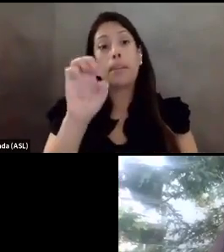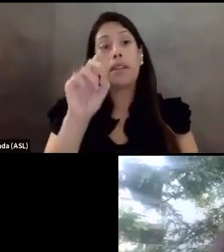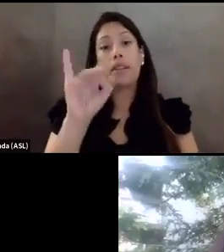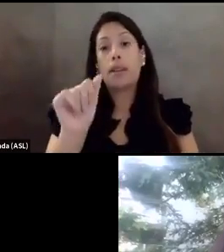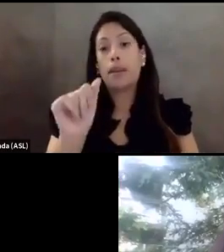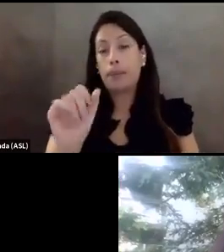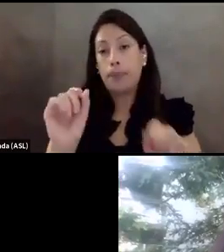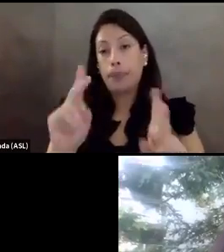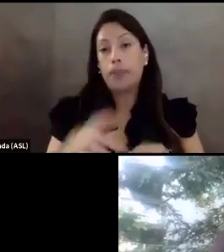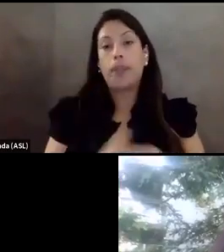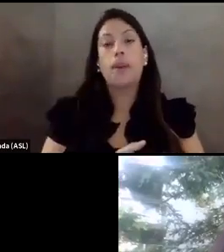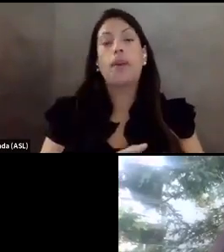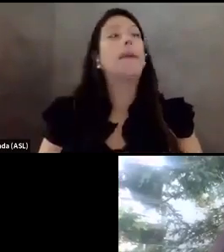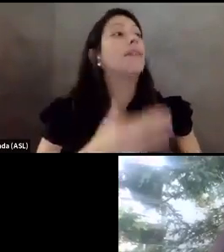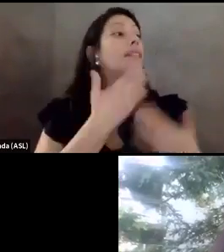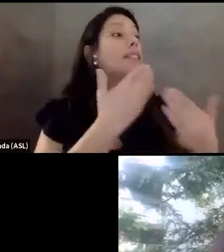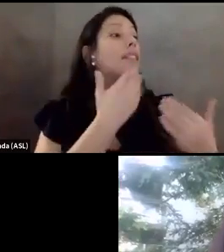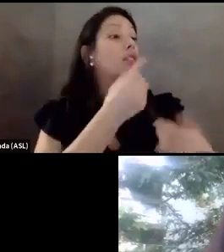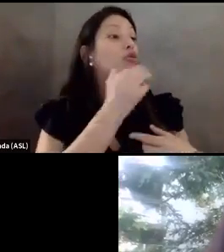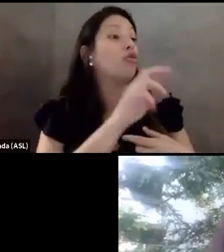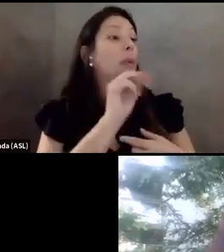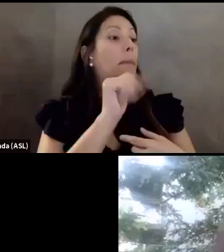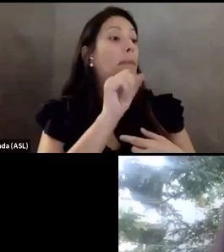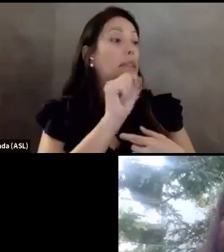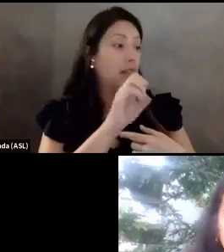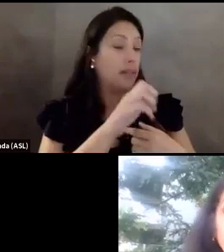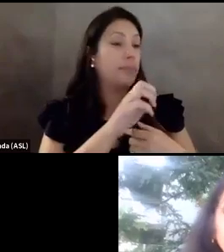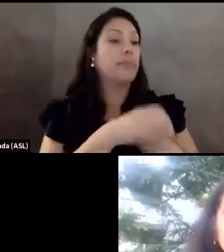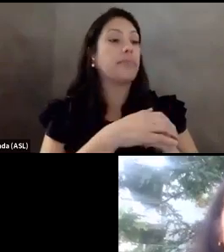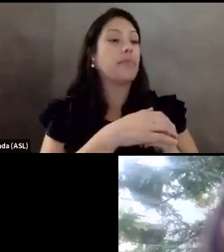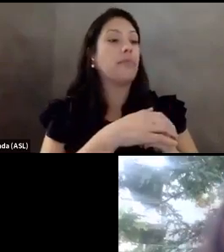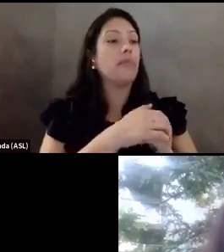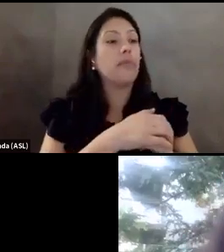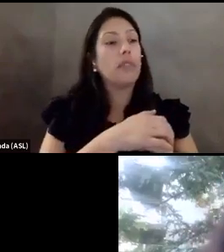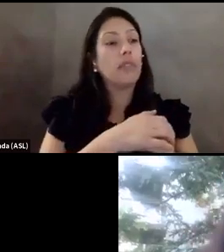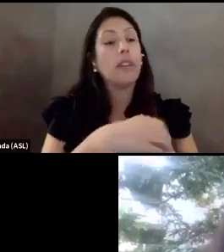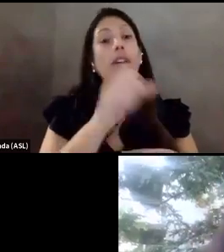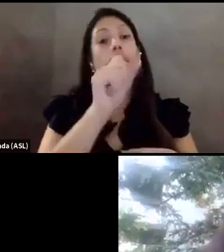Yes, so I do invite our we have members of the media here with us